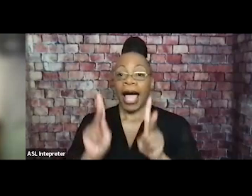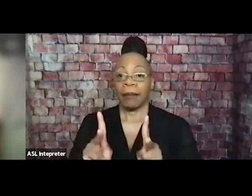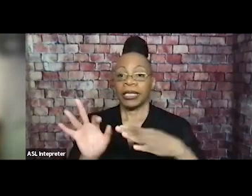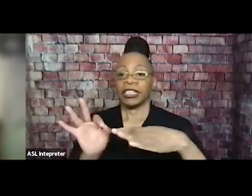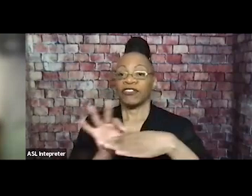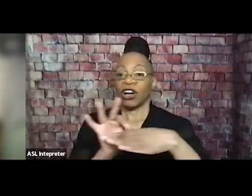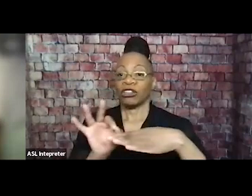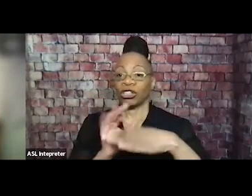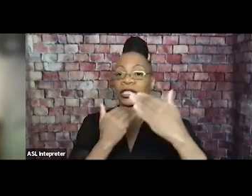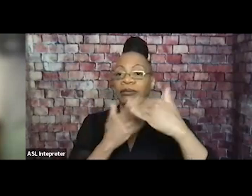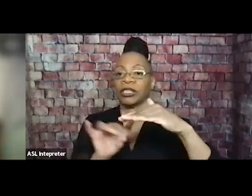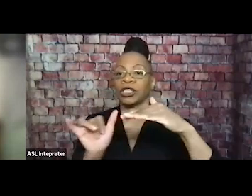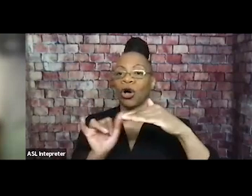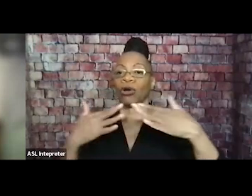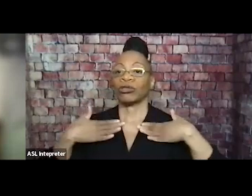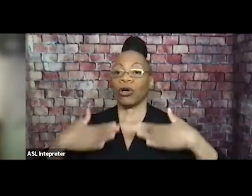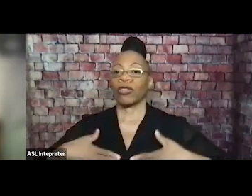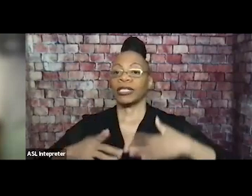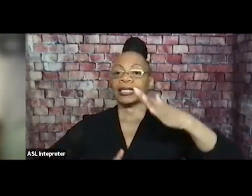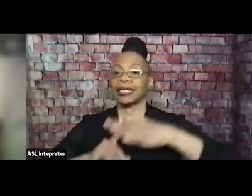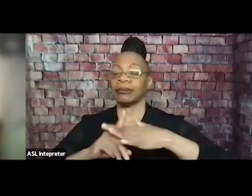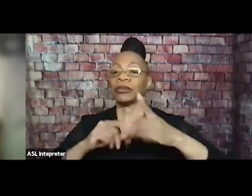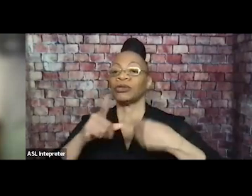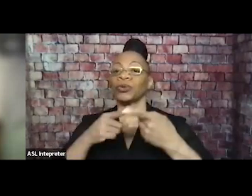and their symptoms when DDS is making their decision.